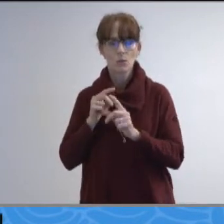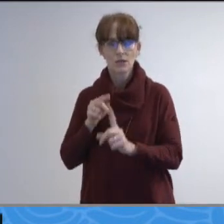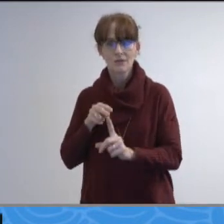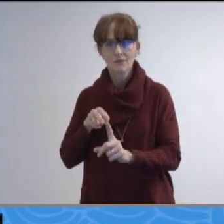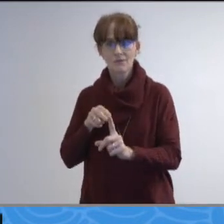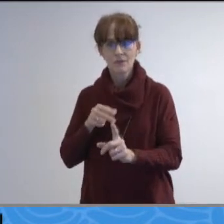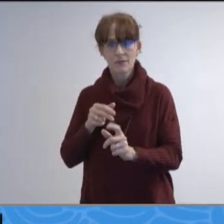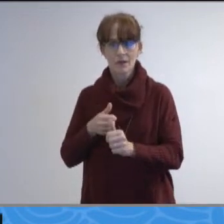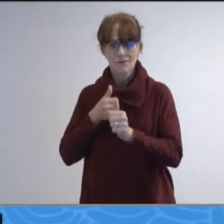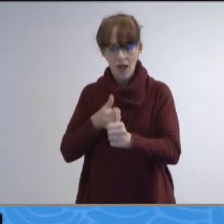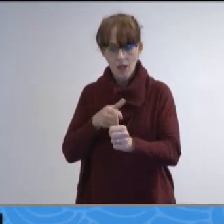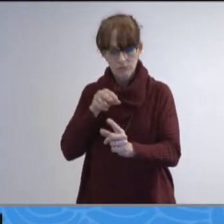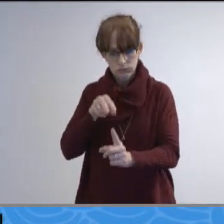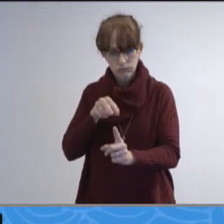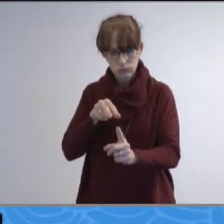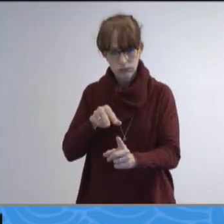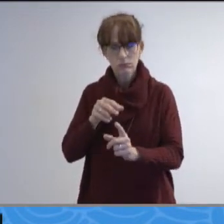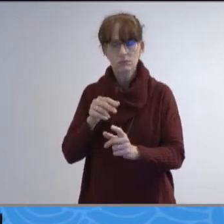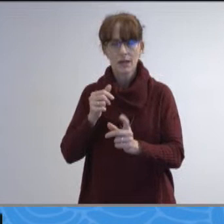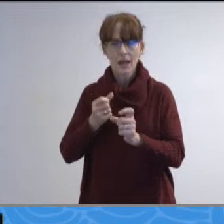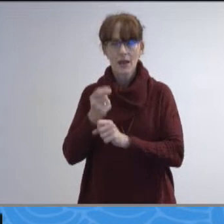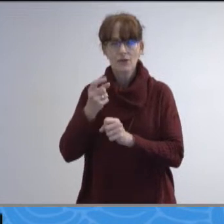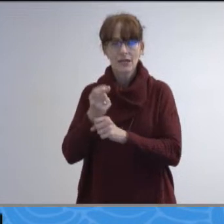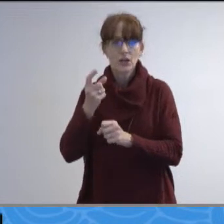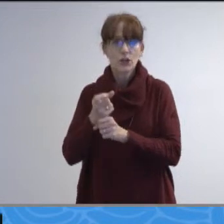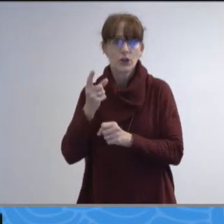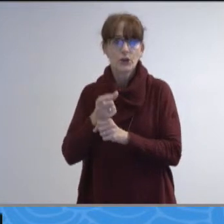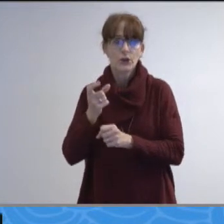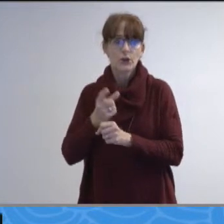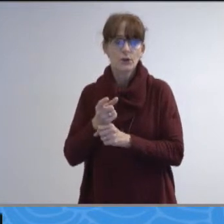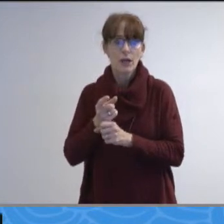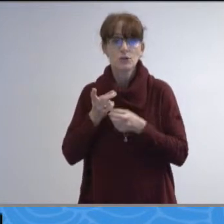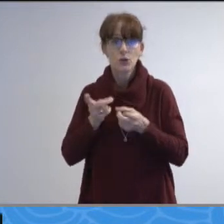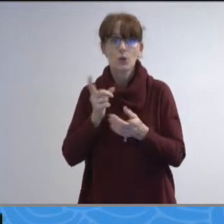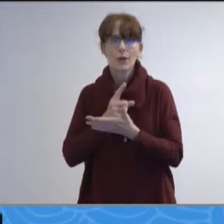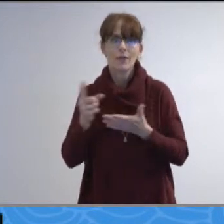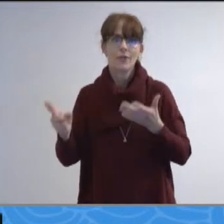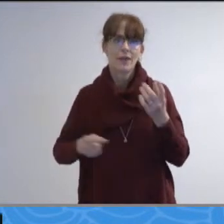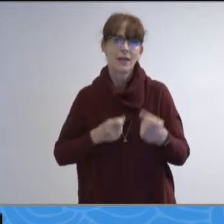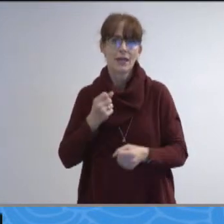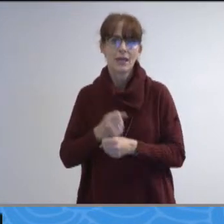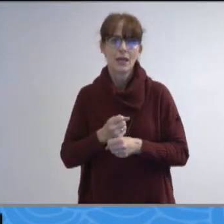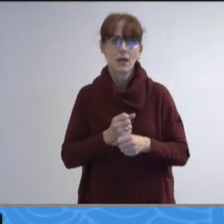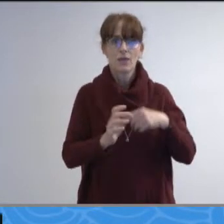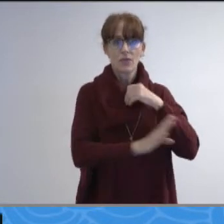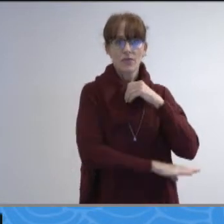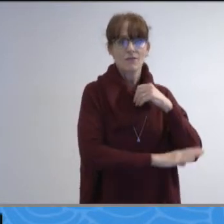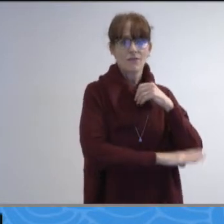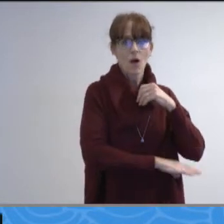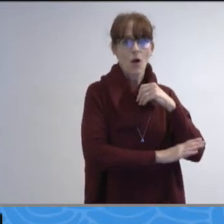and actually track throughout the year. So we can look between the early fall administration